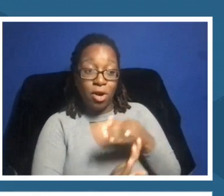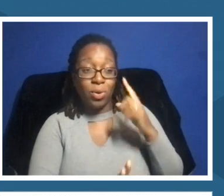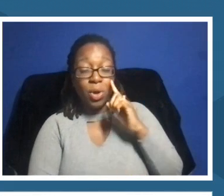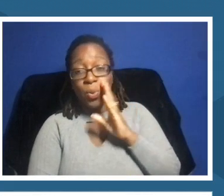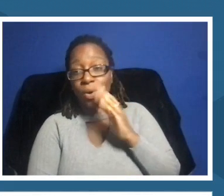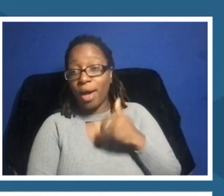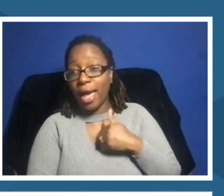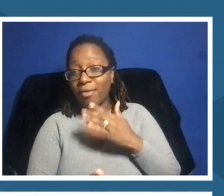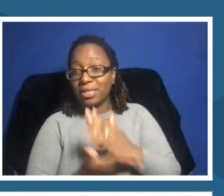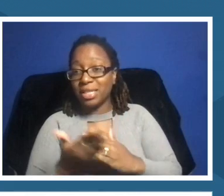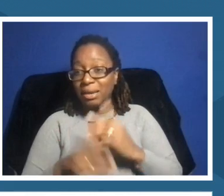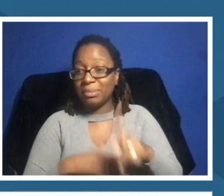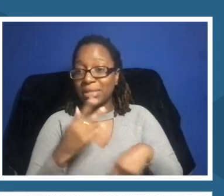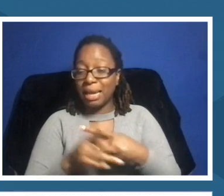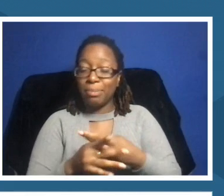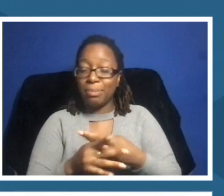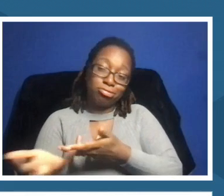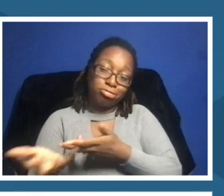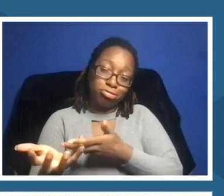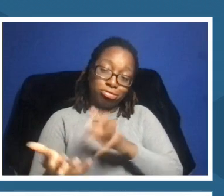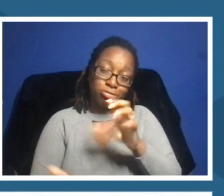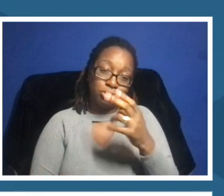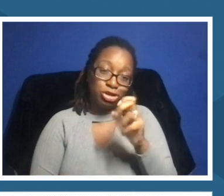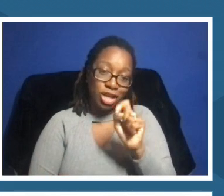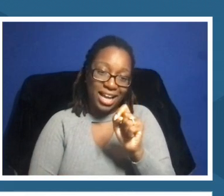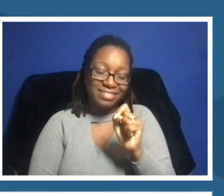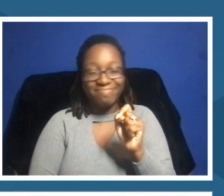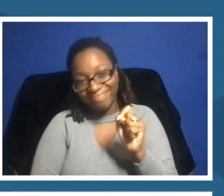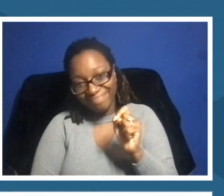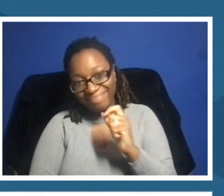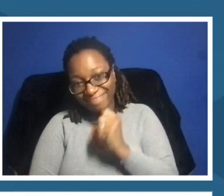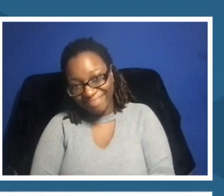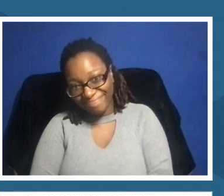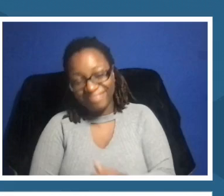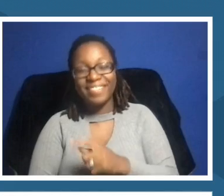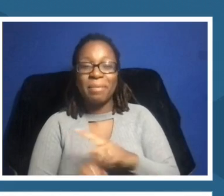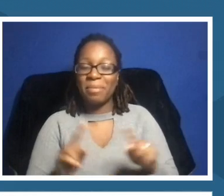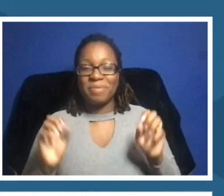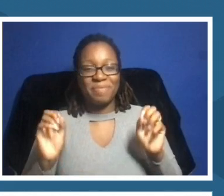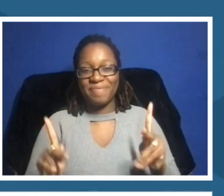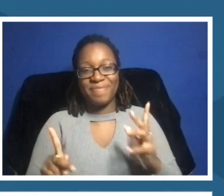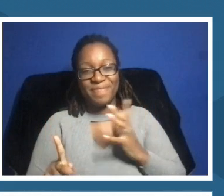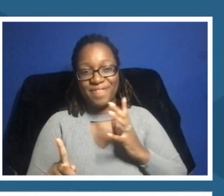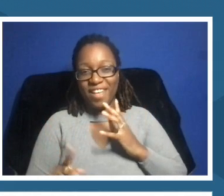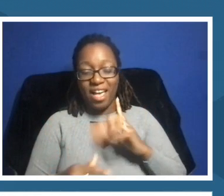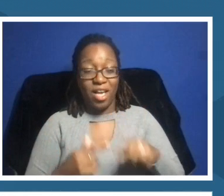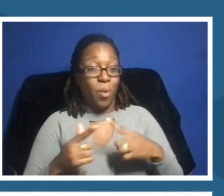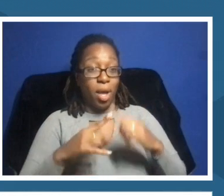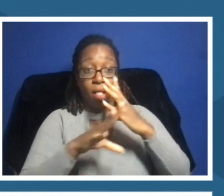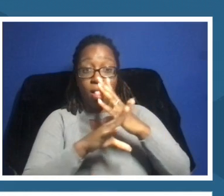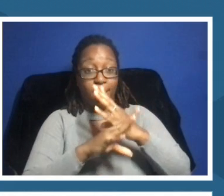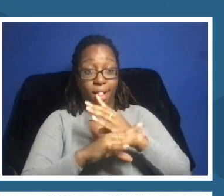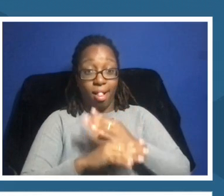apparently there's not uh but don't worry feel free to connect with us offline and let us know what other